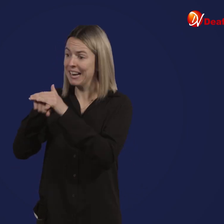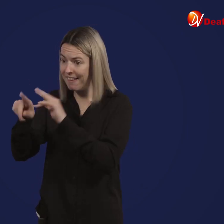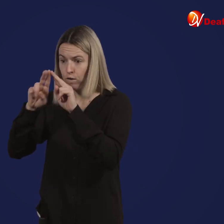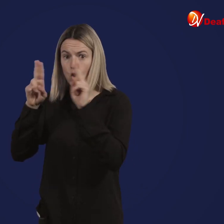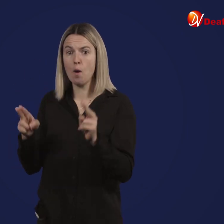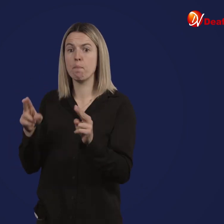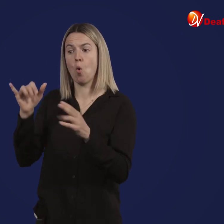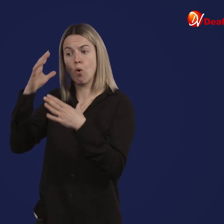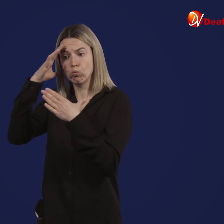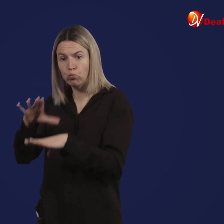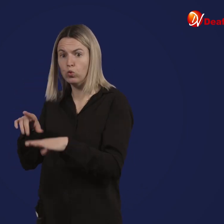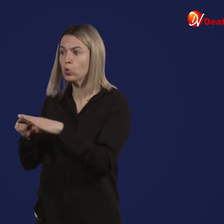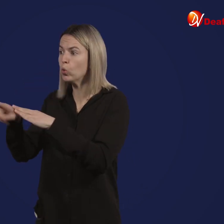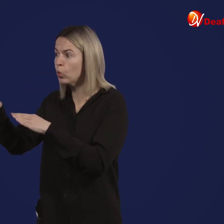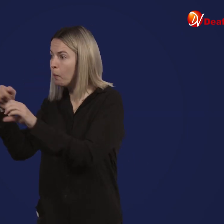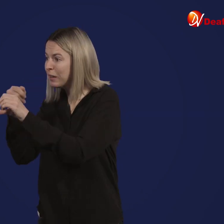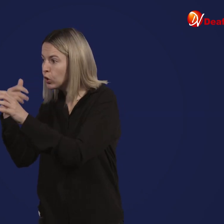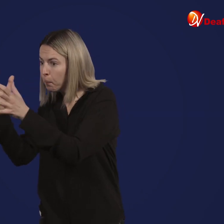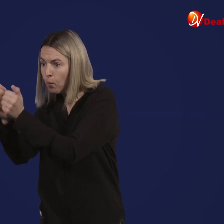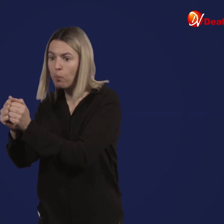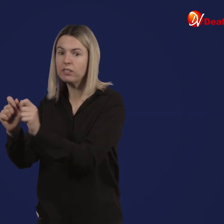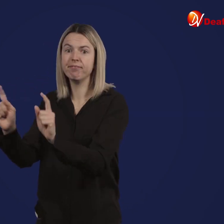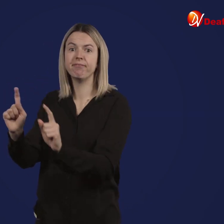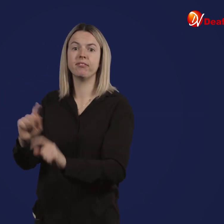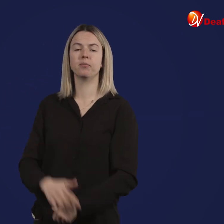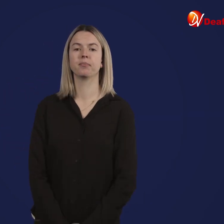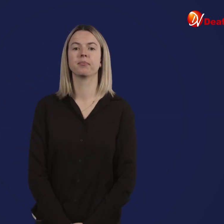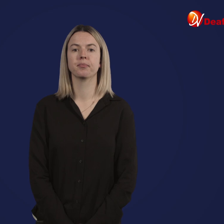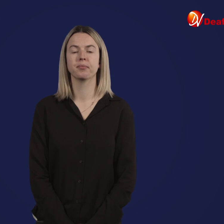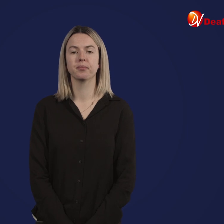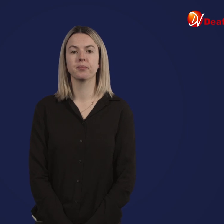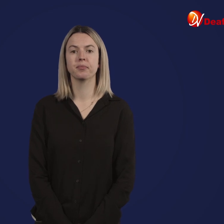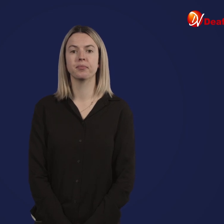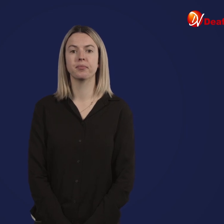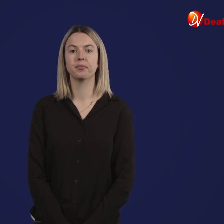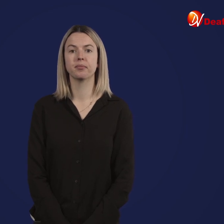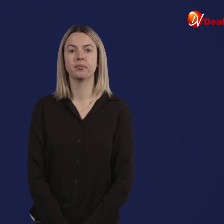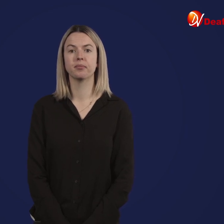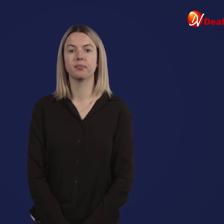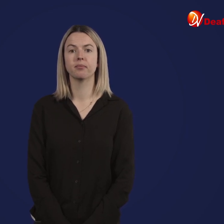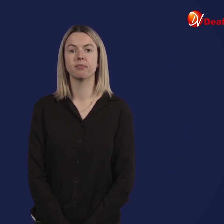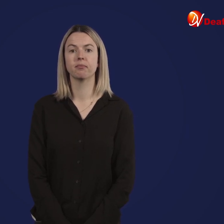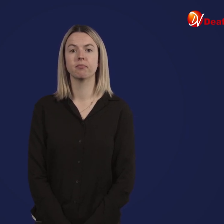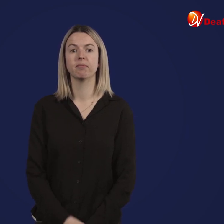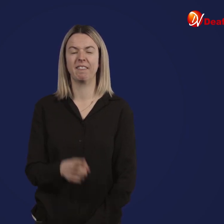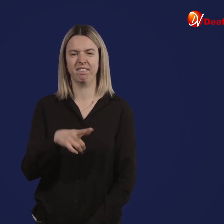If you are experiencing any symptoms of COVID-19, you must wear a face mask.